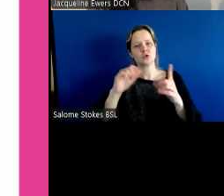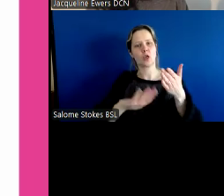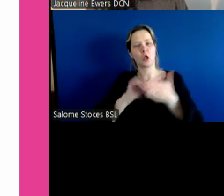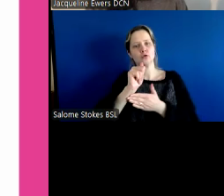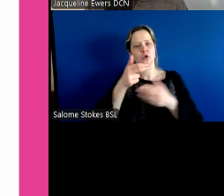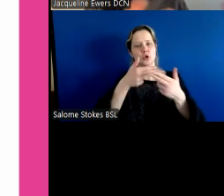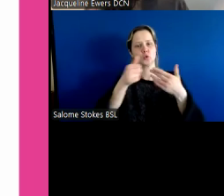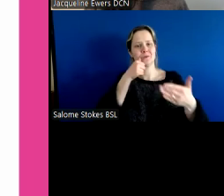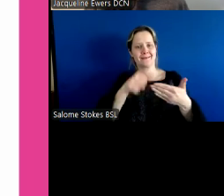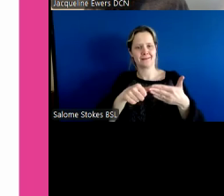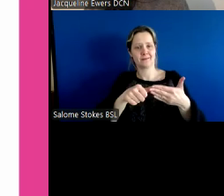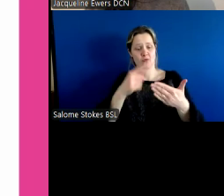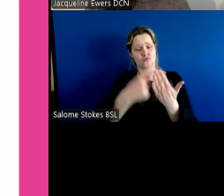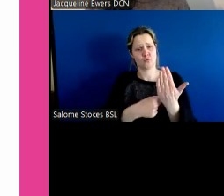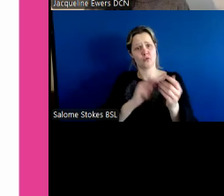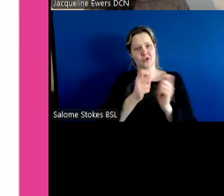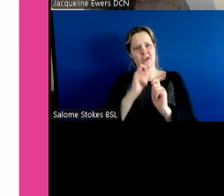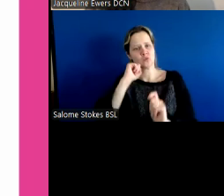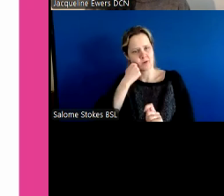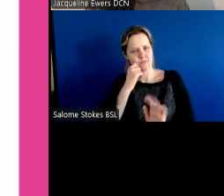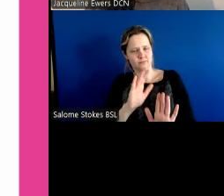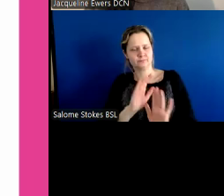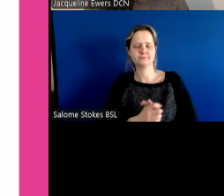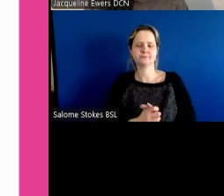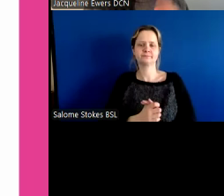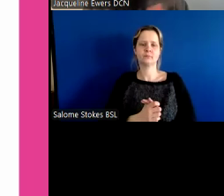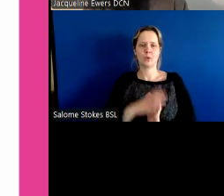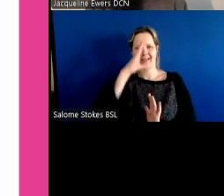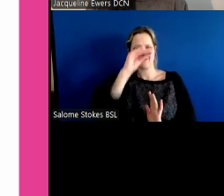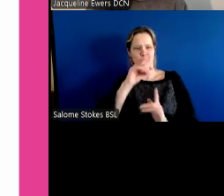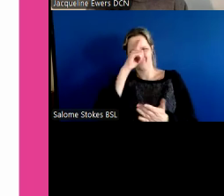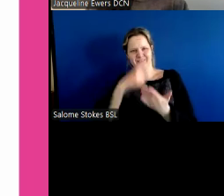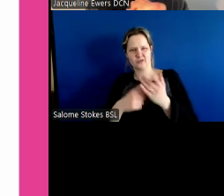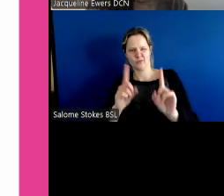as and when that develops and the outcome. Apologies.